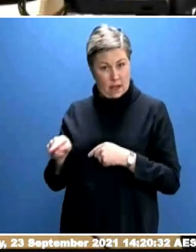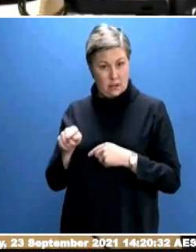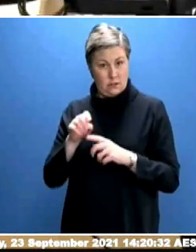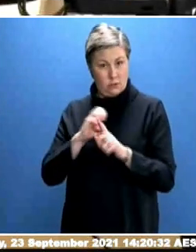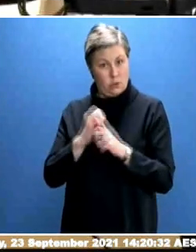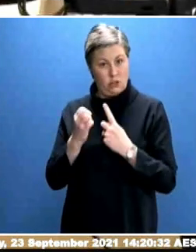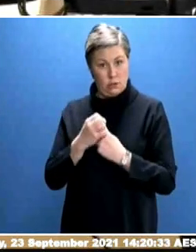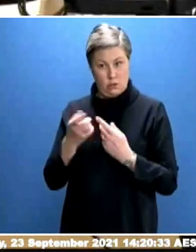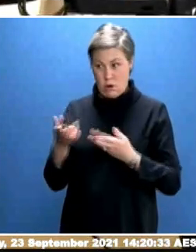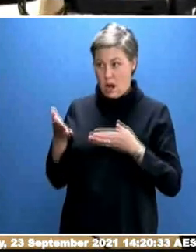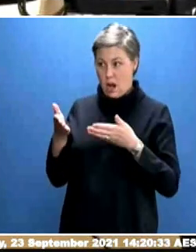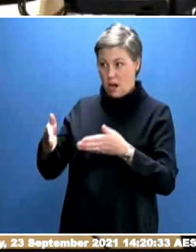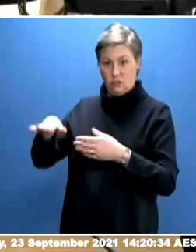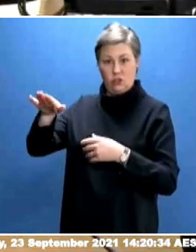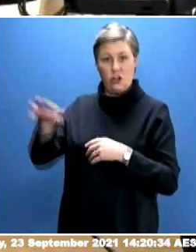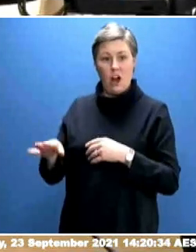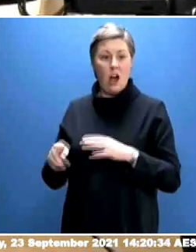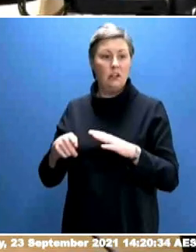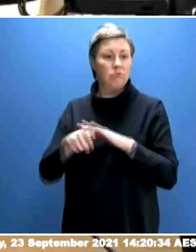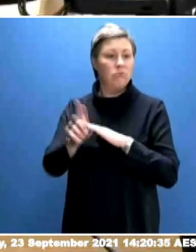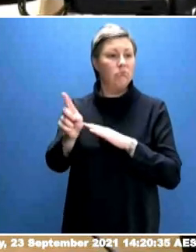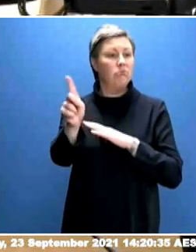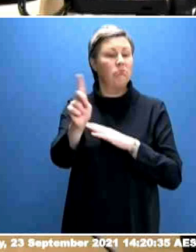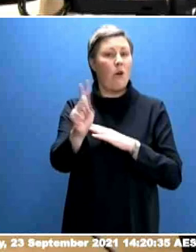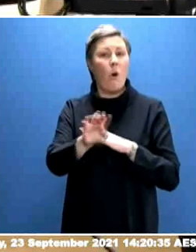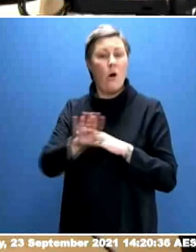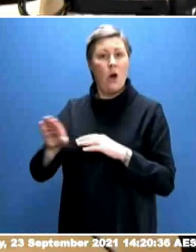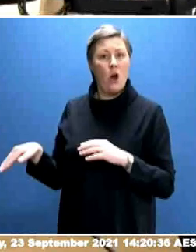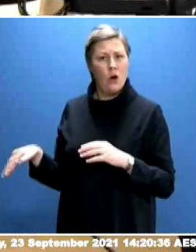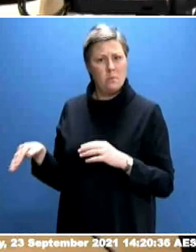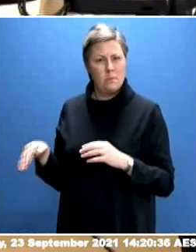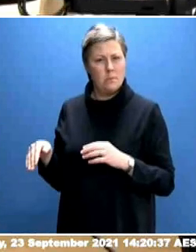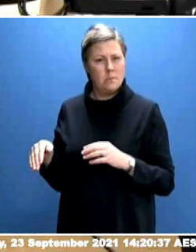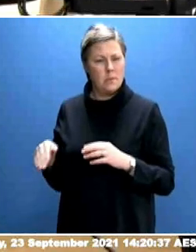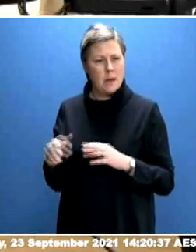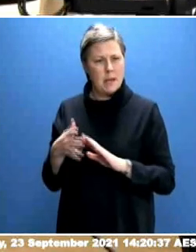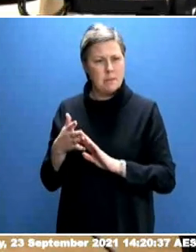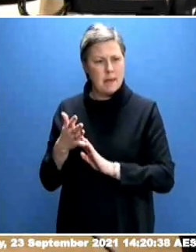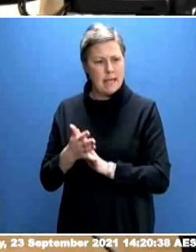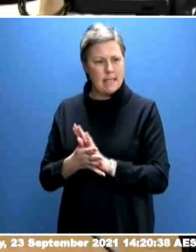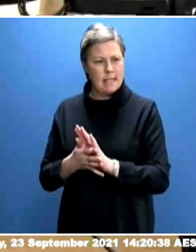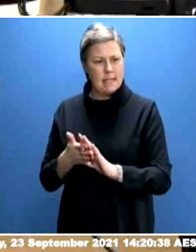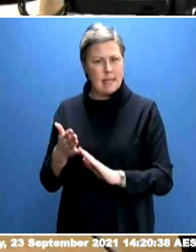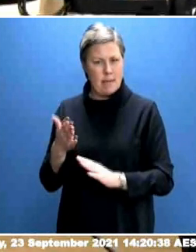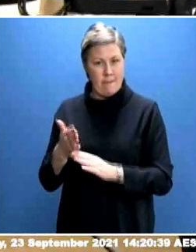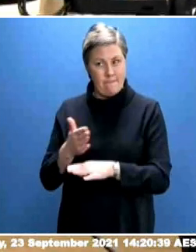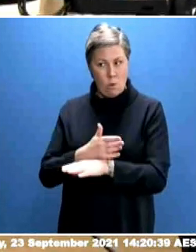go like that, does the position have to be reached that the child is no longer